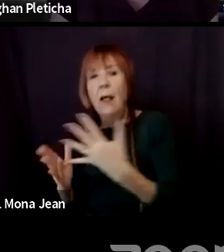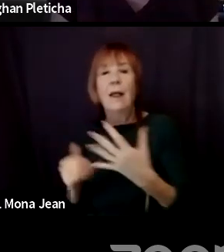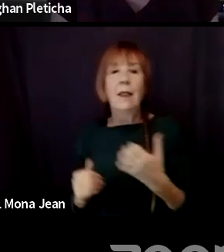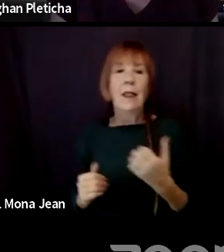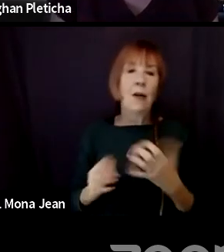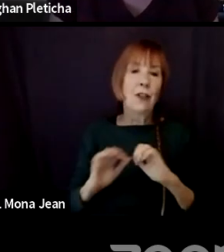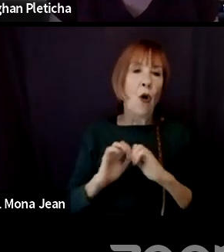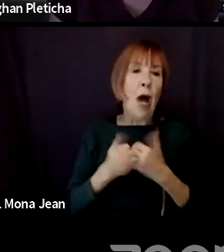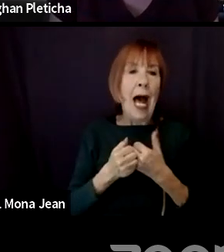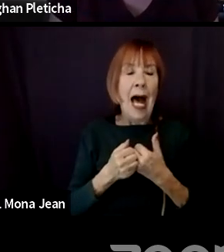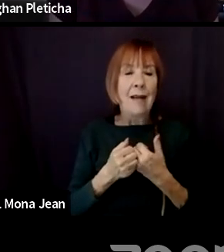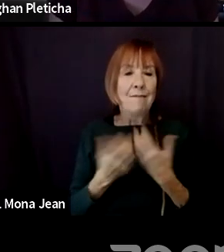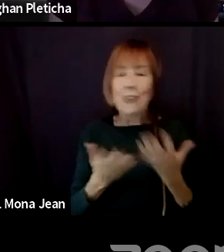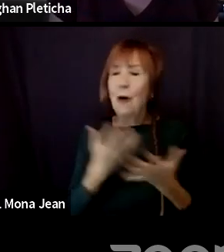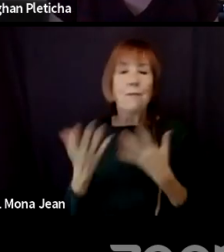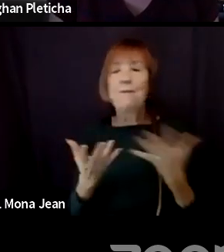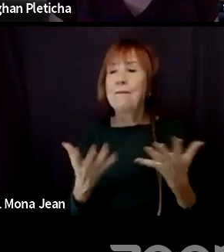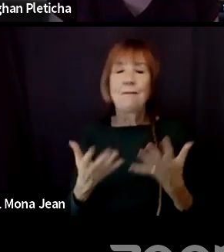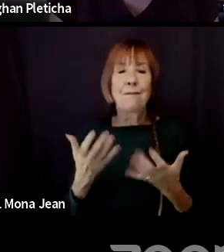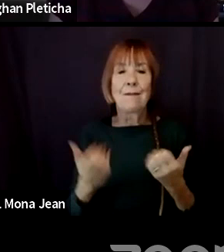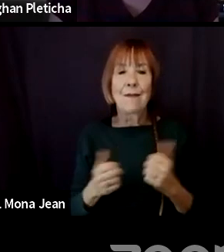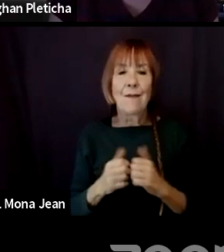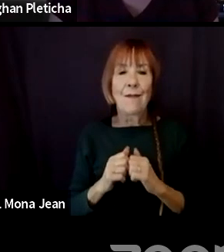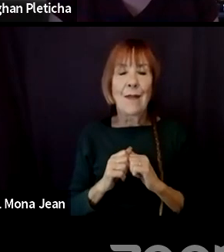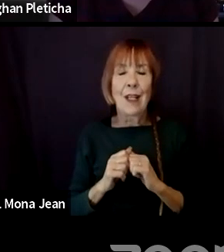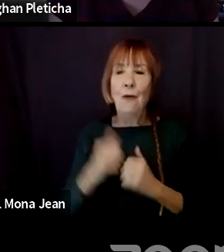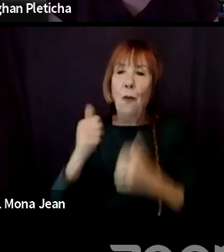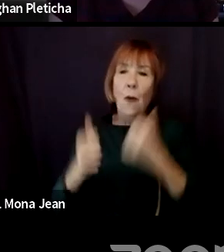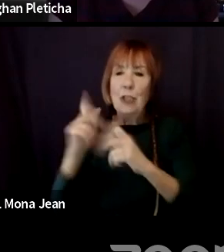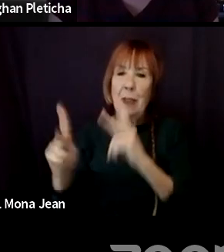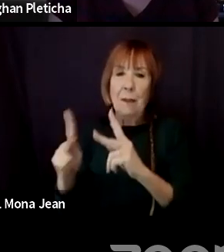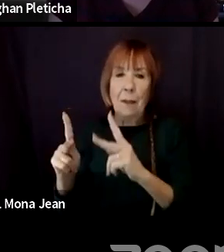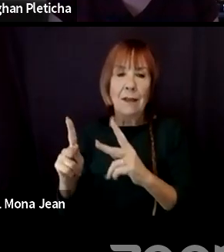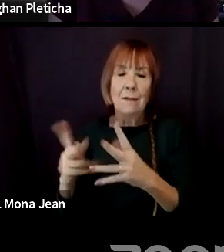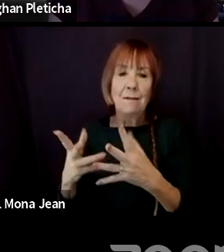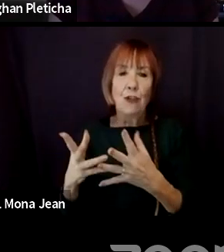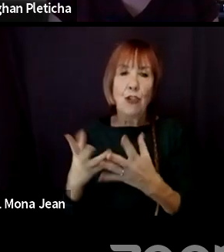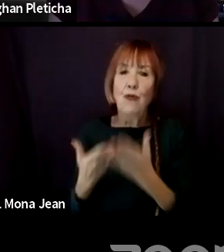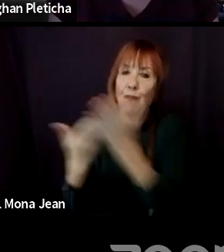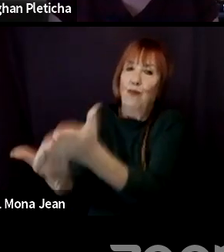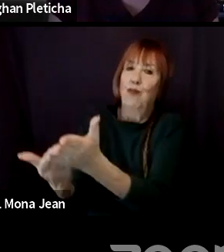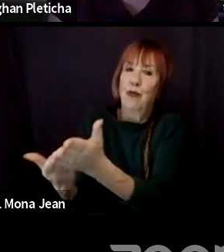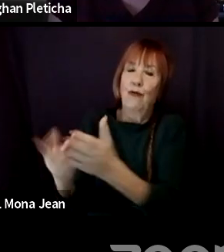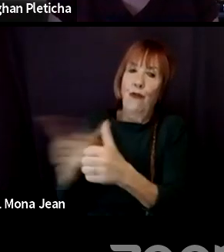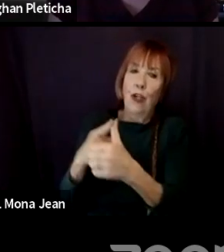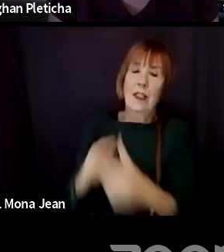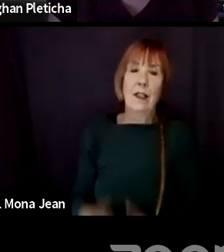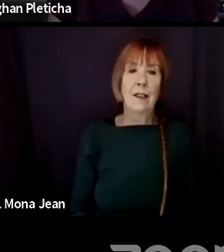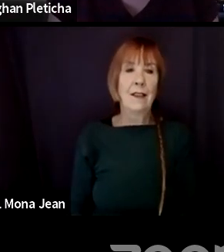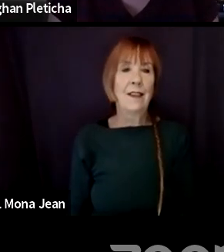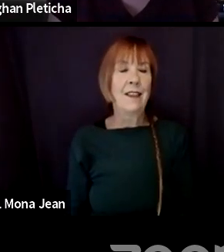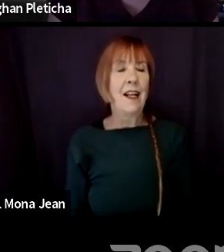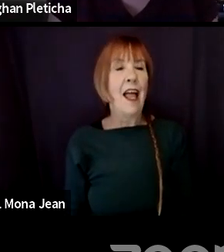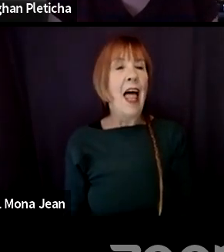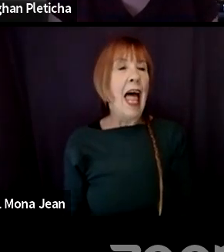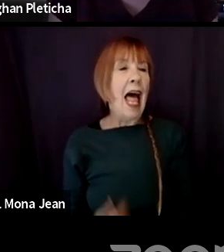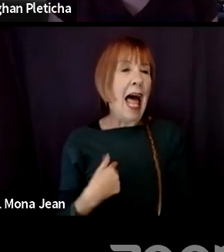and get their feedback for you to work on future drafts? I always feel like, at least for me,